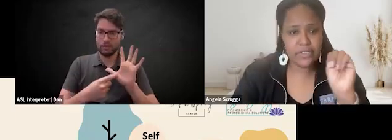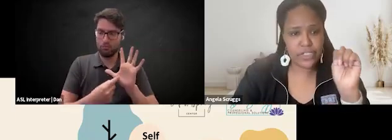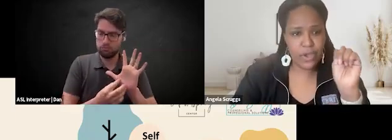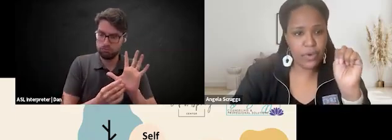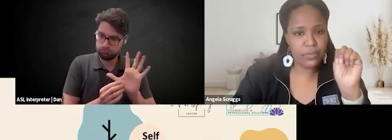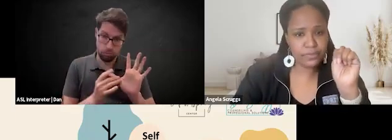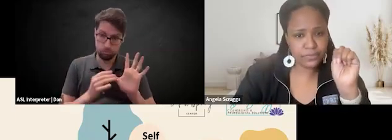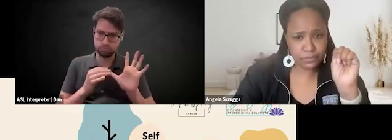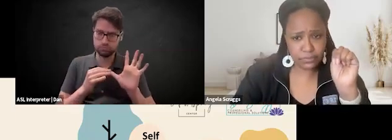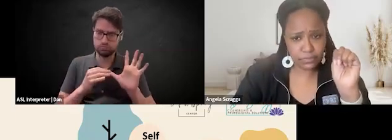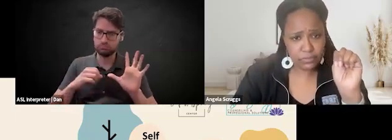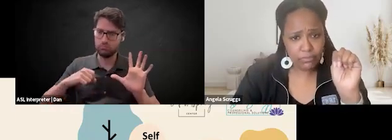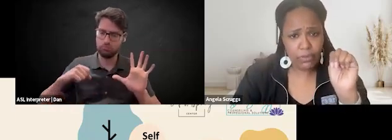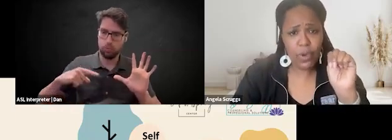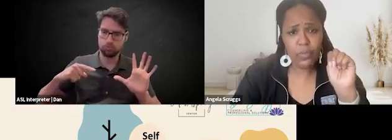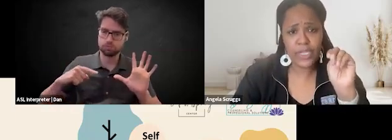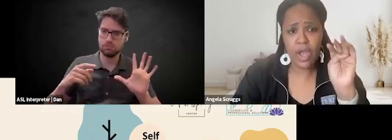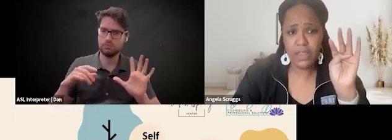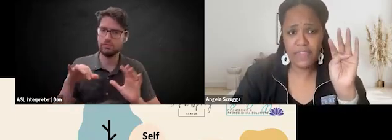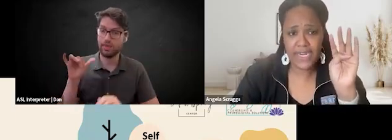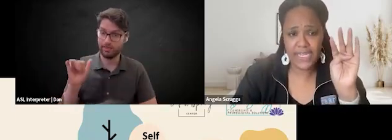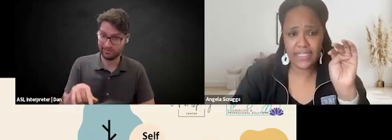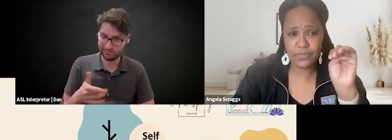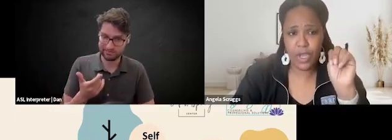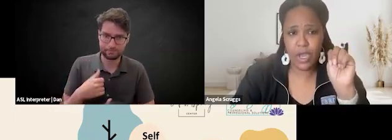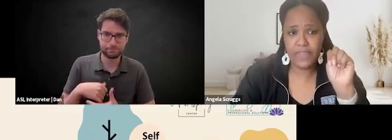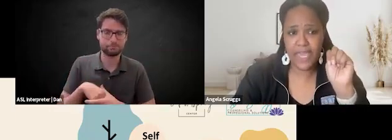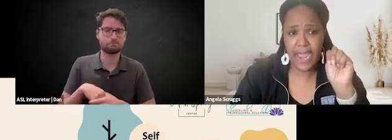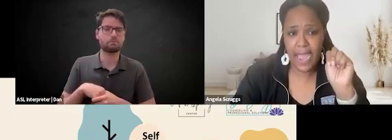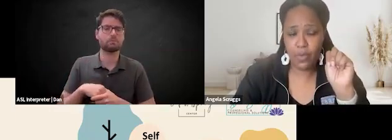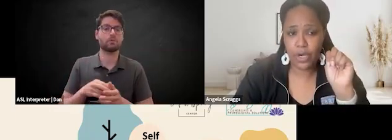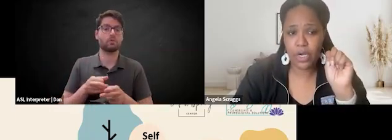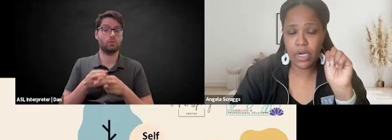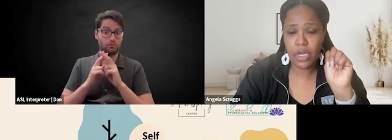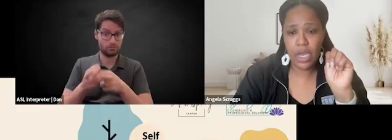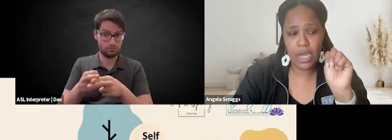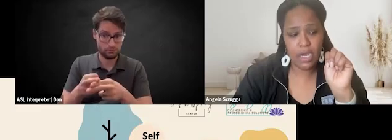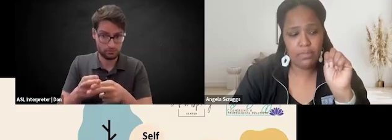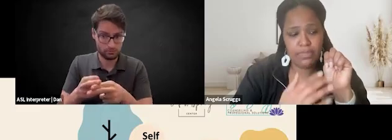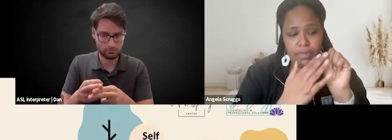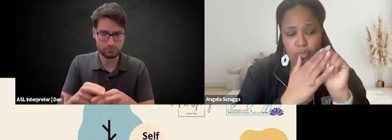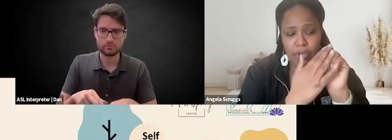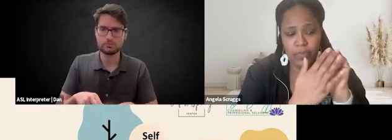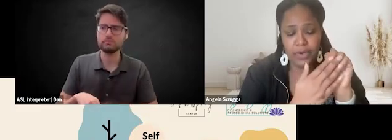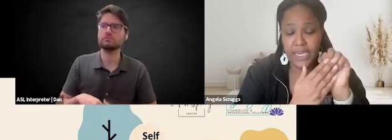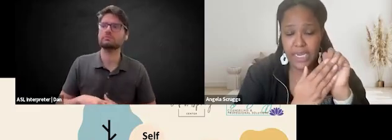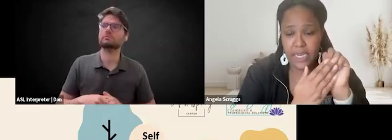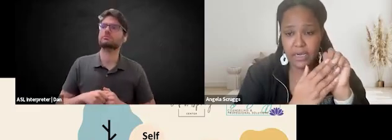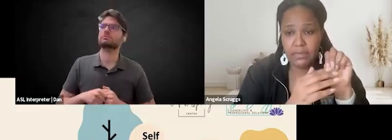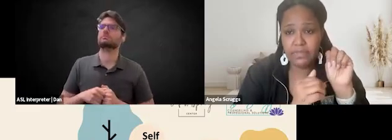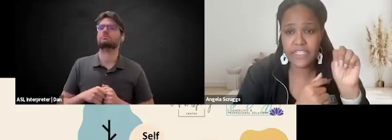And so what we call that is we call that our, um... when we're here,